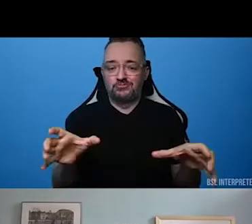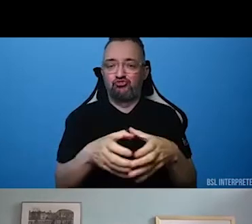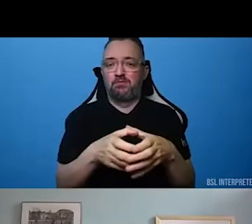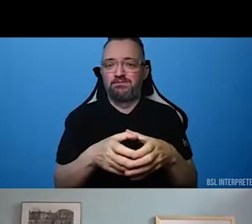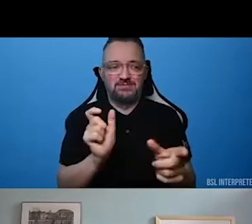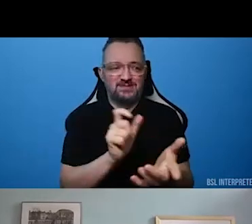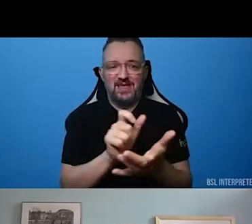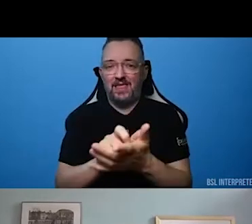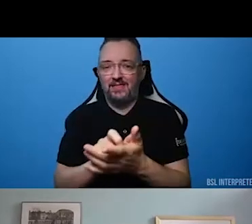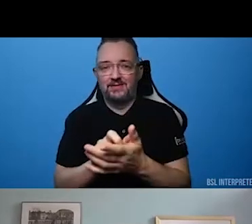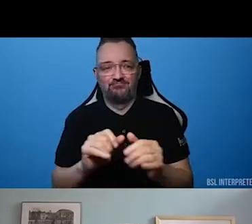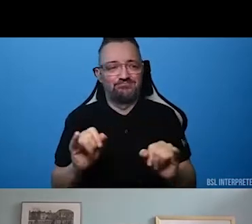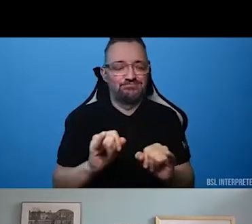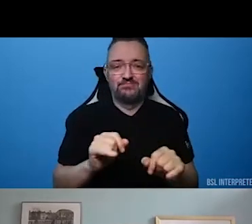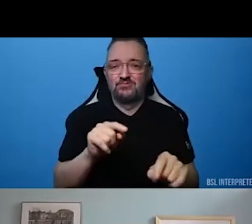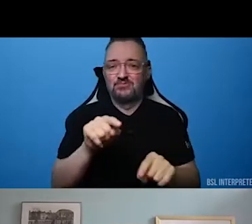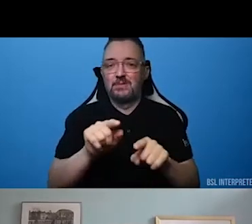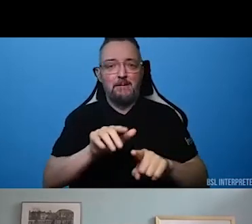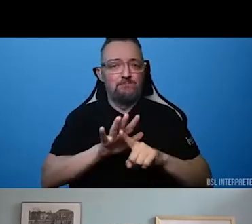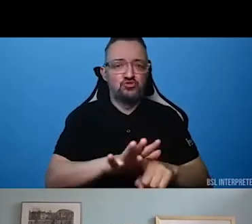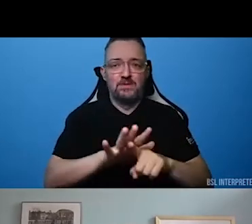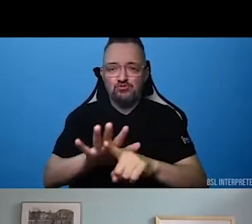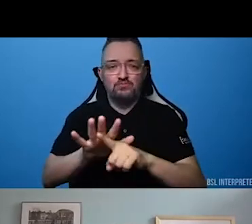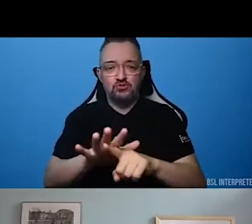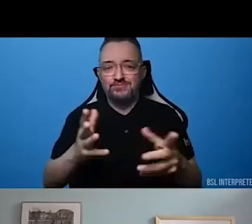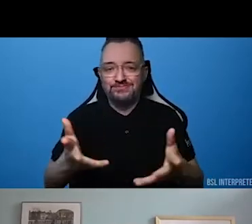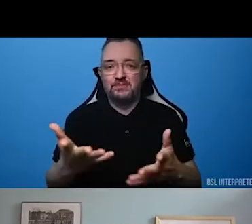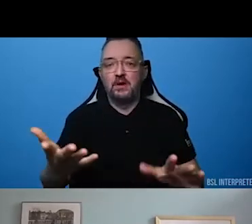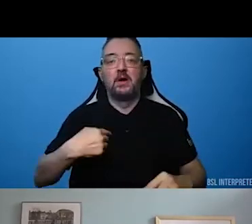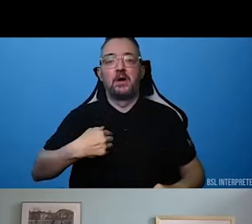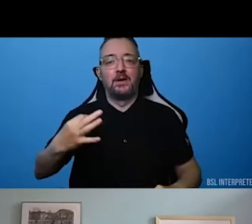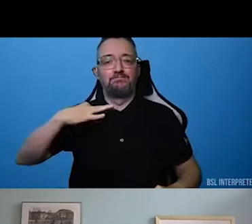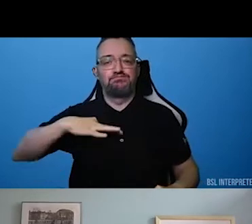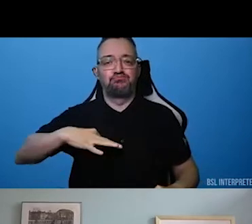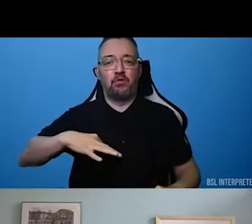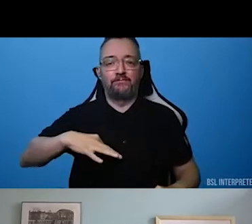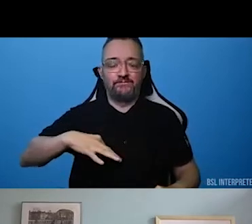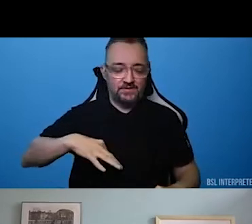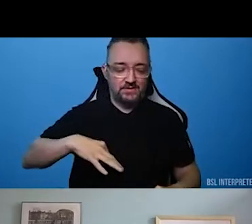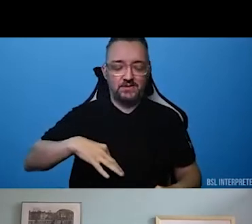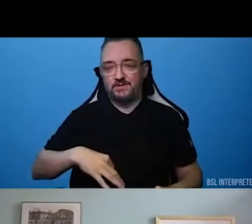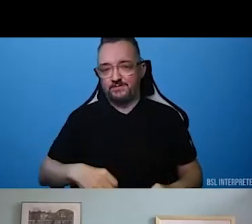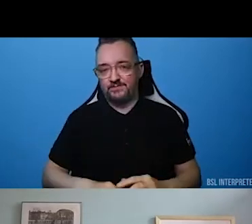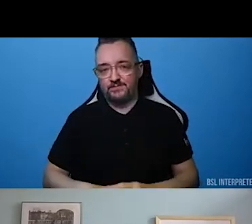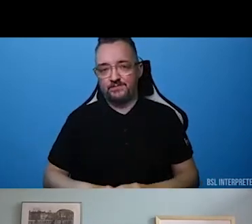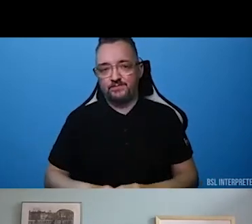ruthless kind of pushers, making a profit through extremely ruthless business practices.